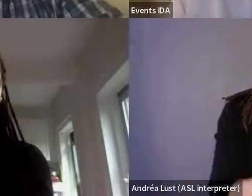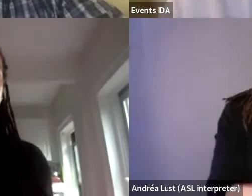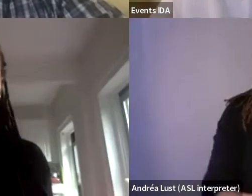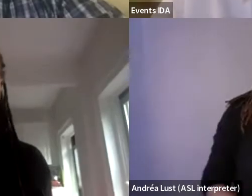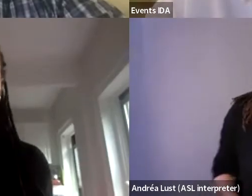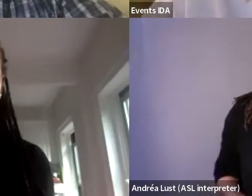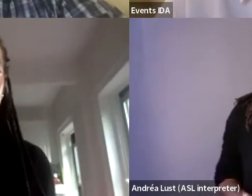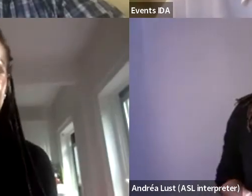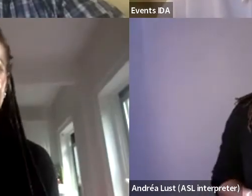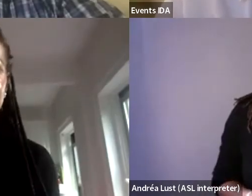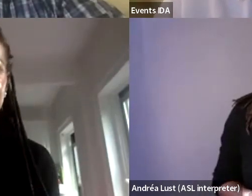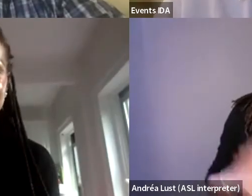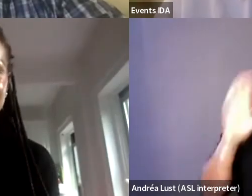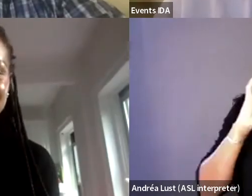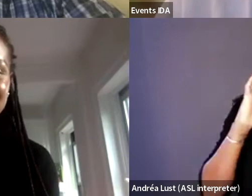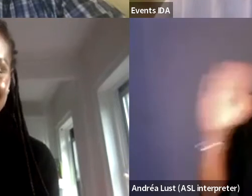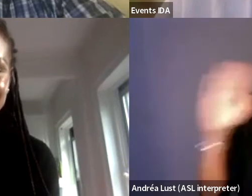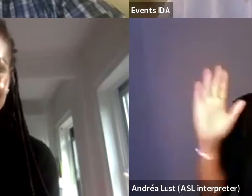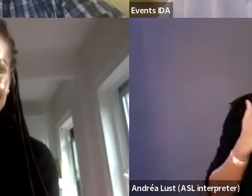Hi, thank you, everyone, for coming for another screening series Q&A.